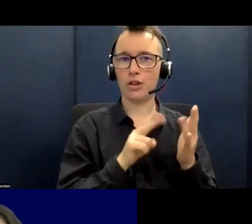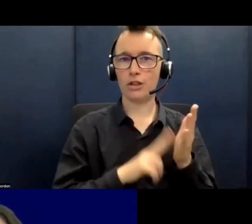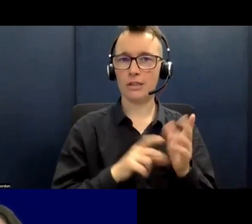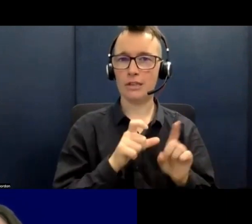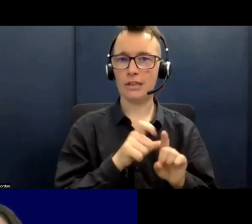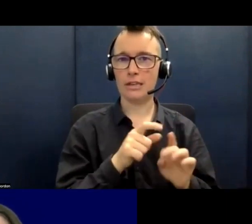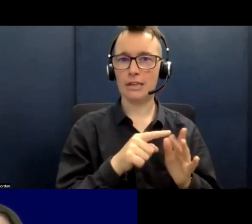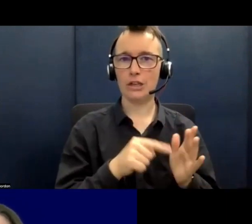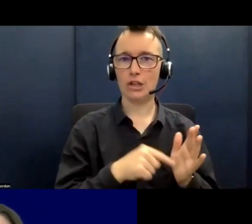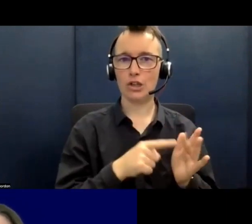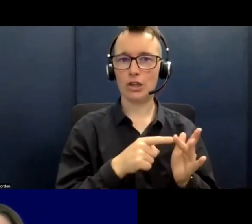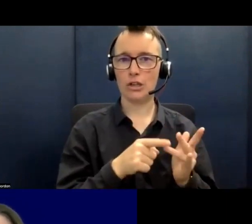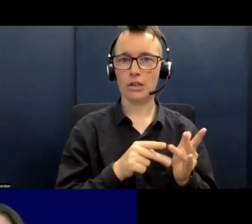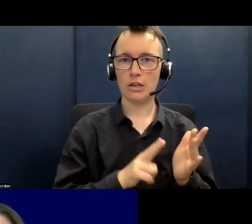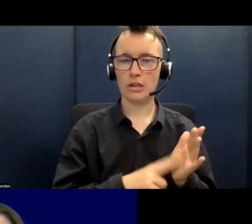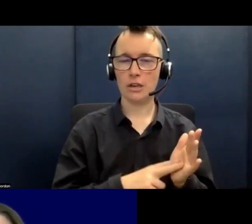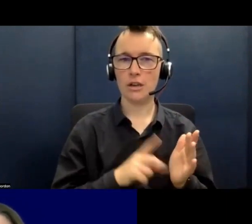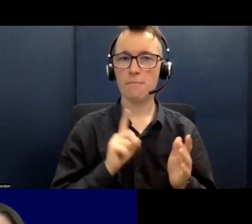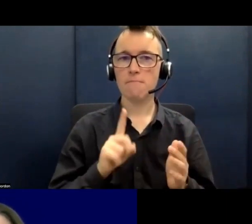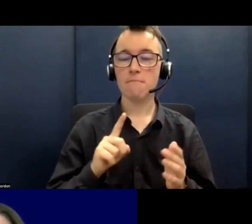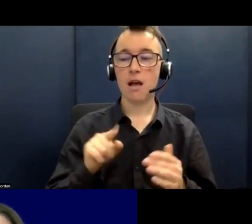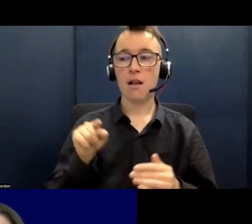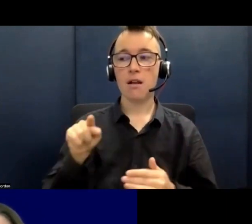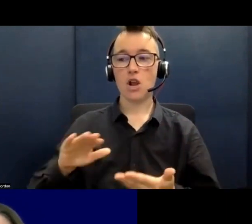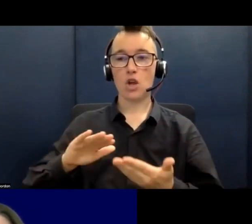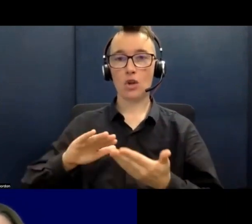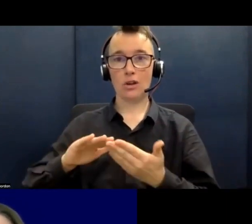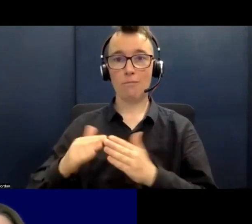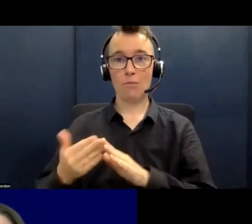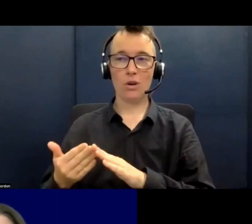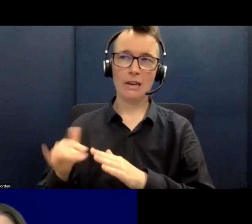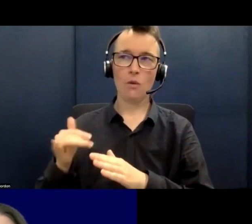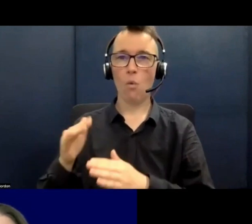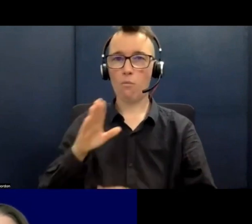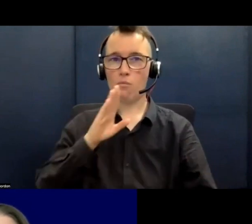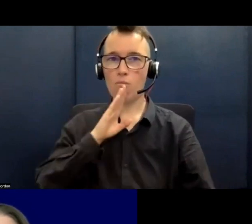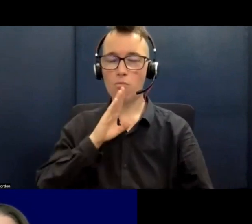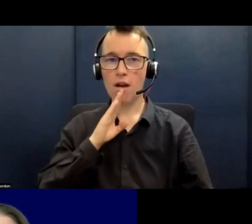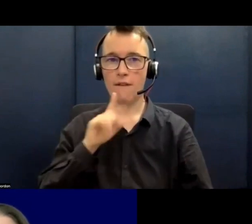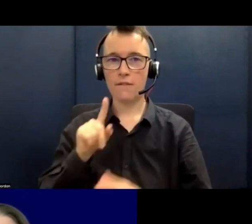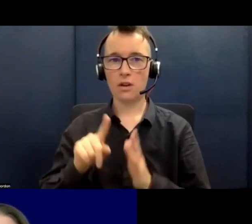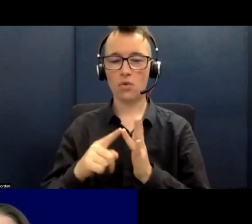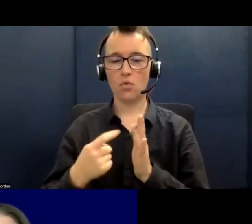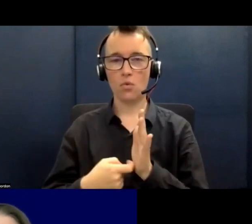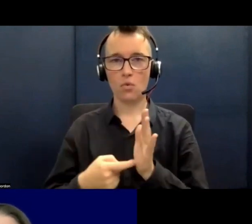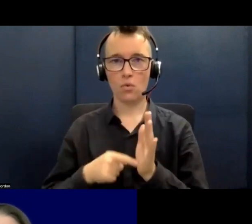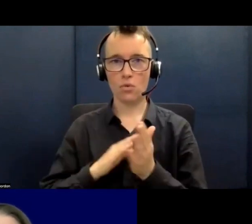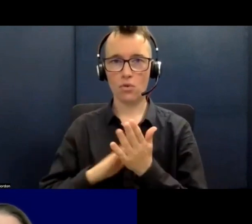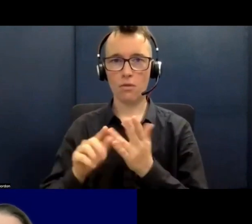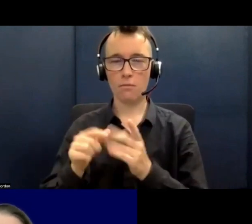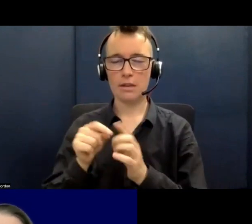or private rehabilitation orthoptist - we're doing similar tests but different testing